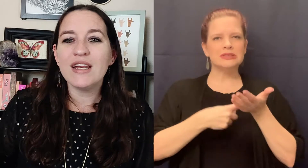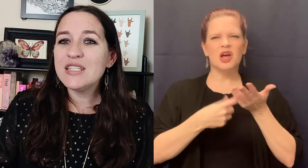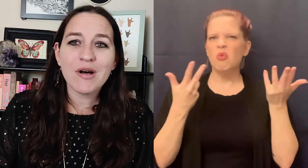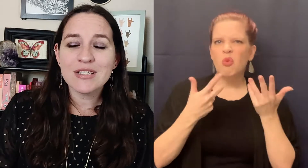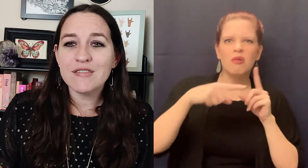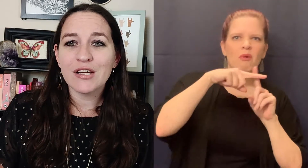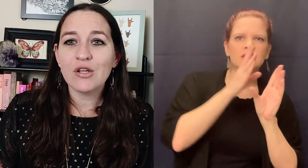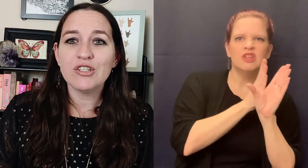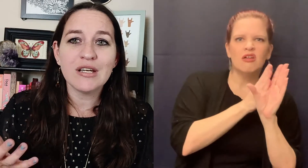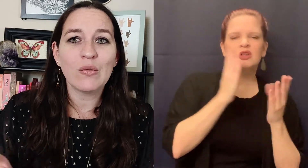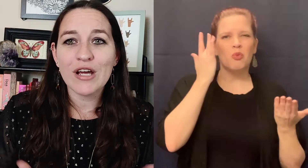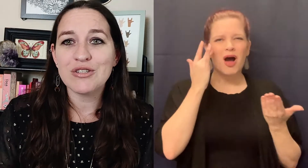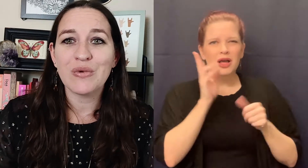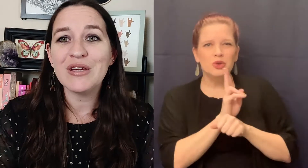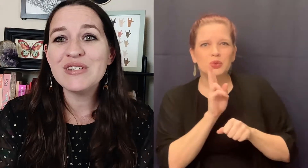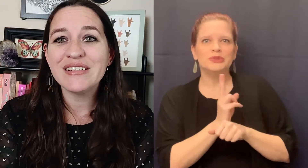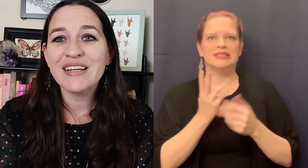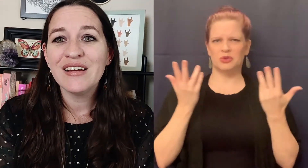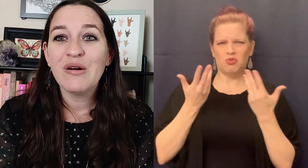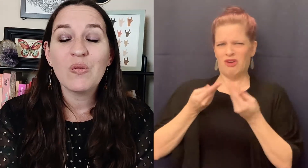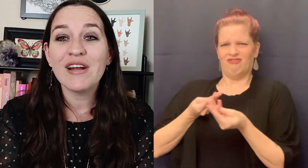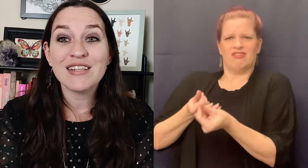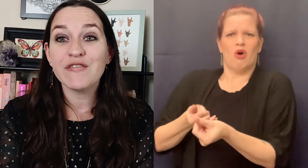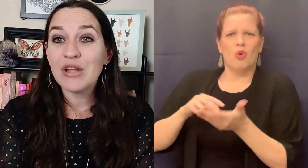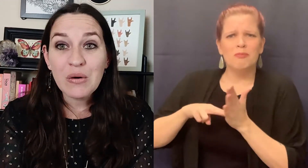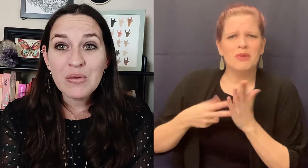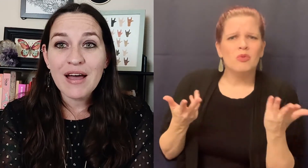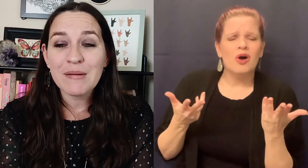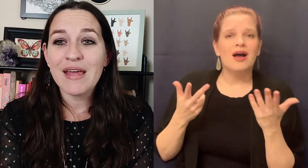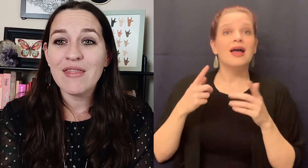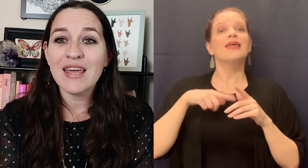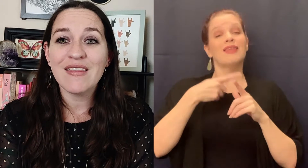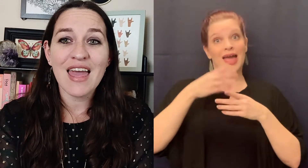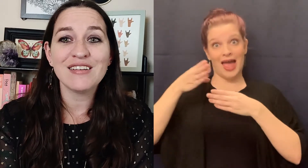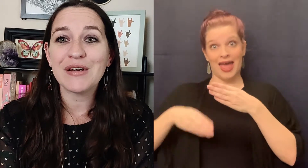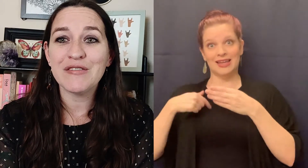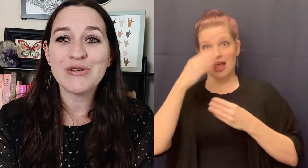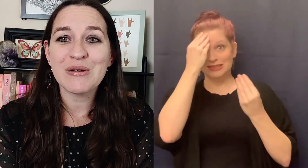What is positive psychology? Why should we use it? What is flow? And then at the end, I'll give you some ideas on